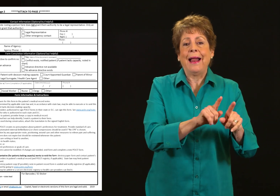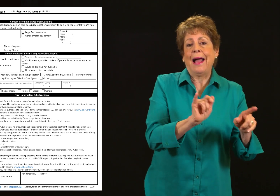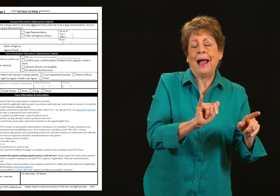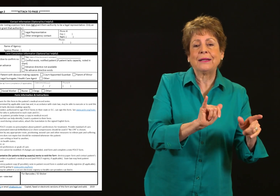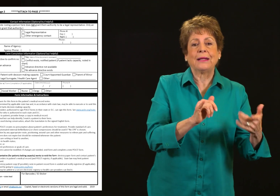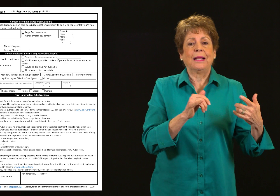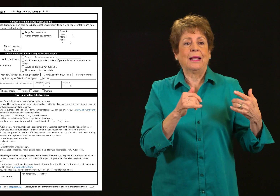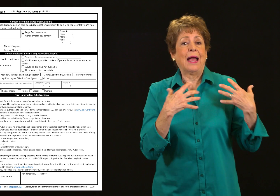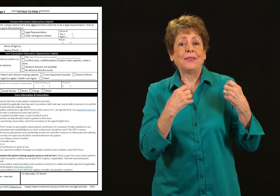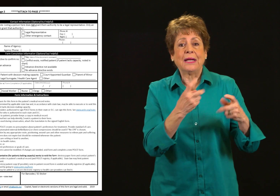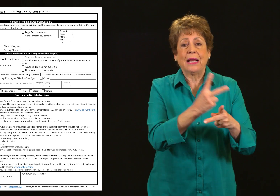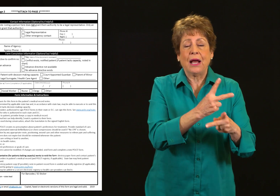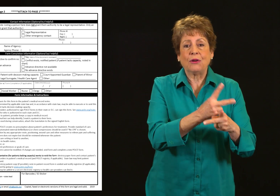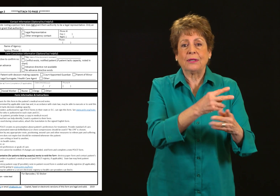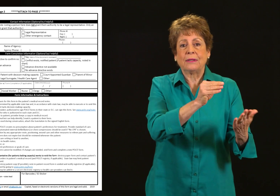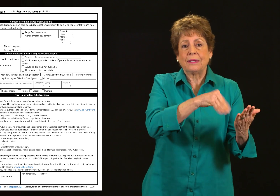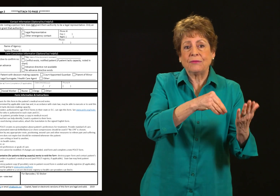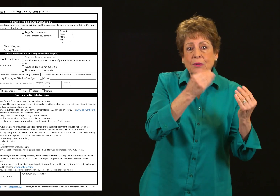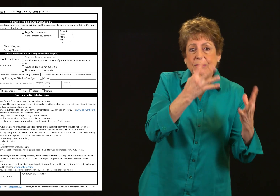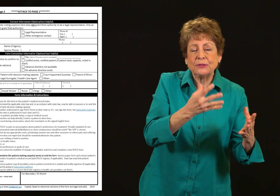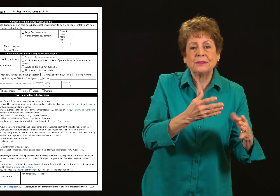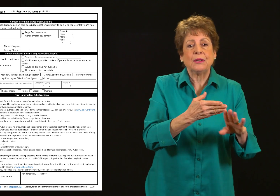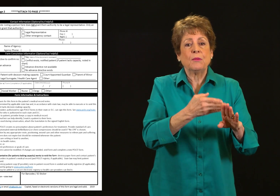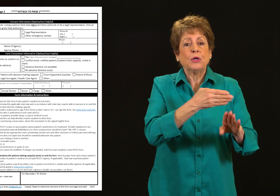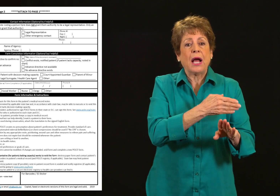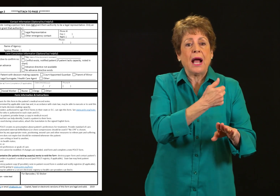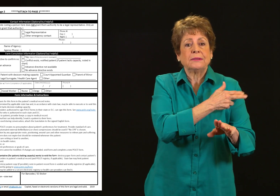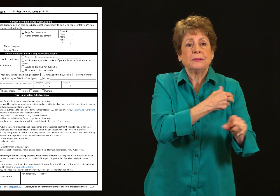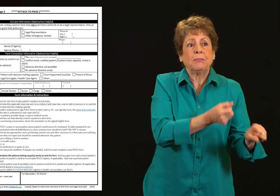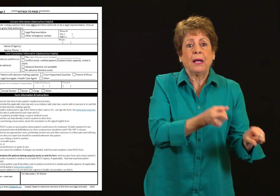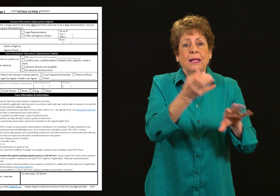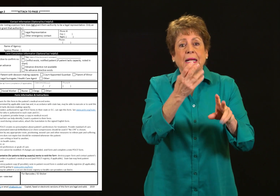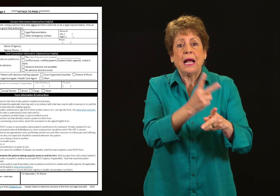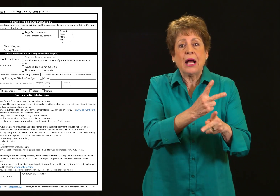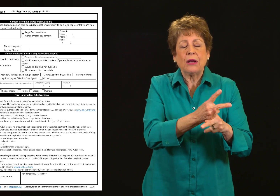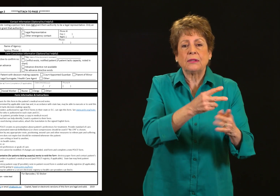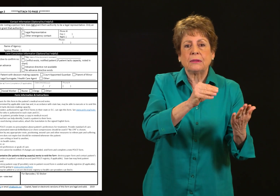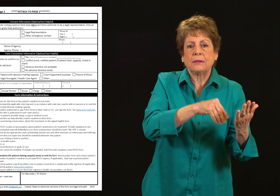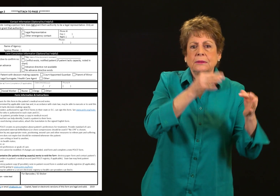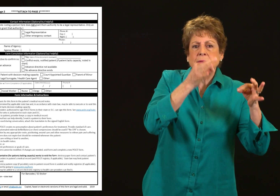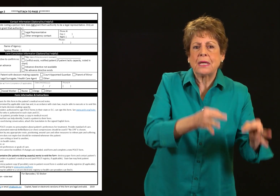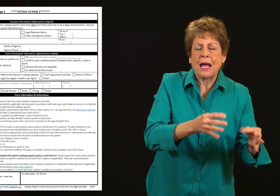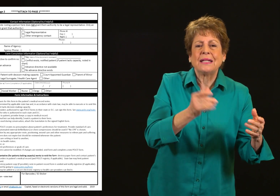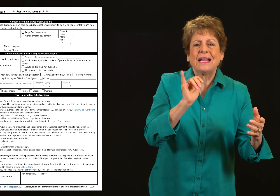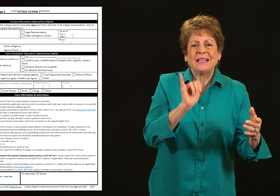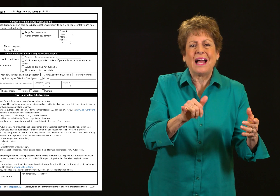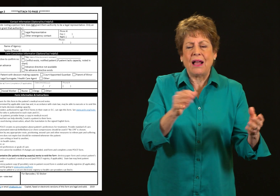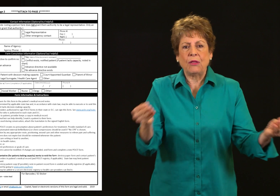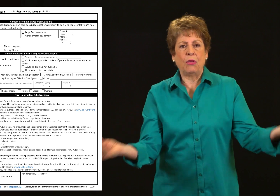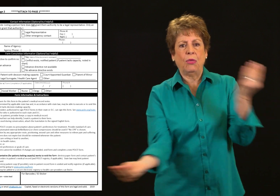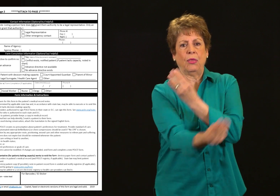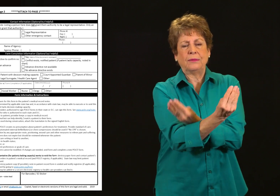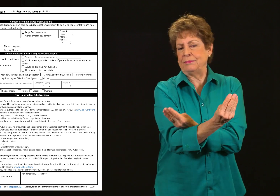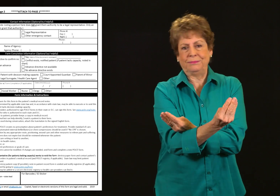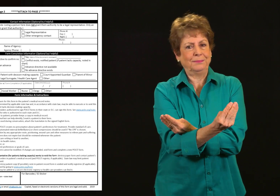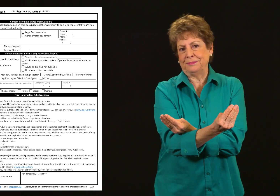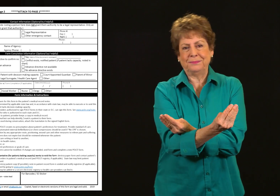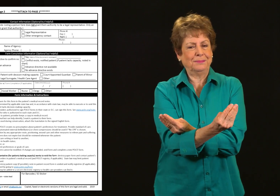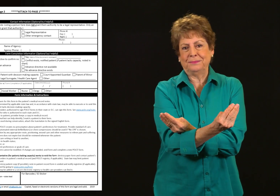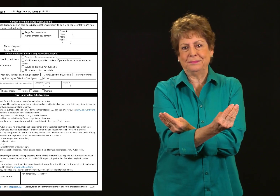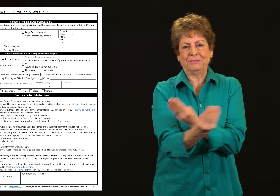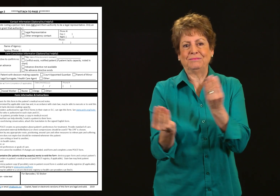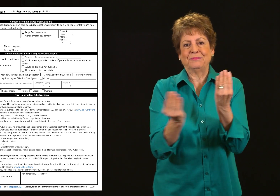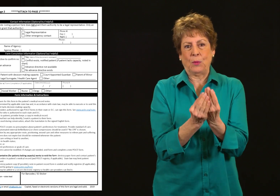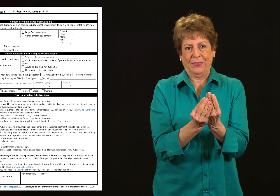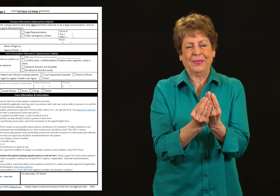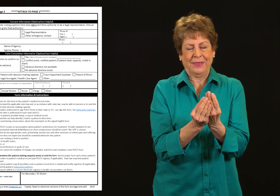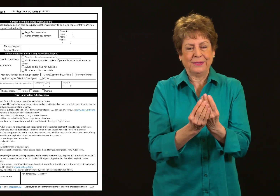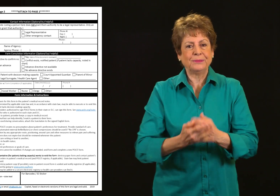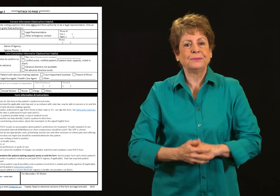and the Prehospital Medical Care Directive.